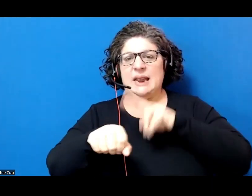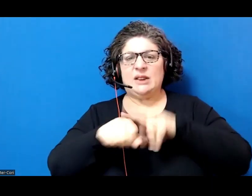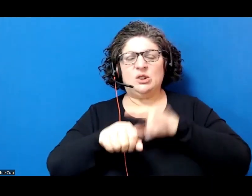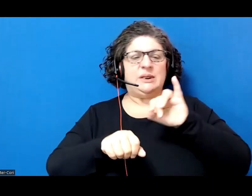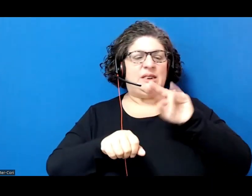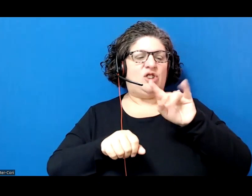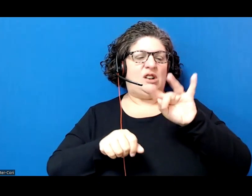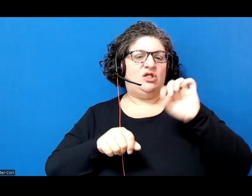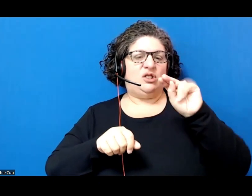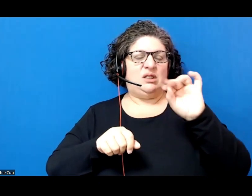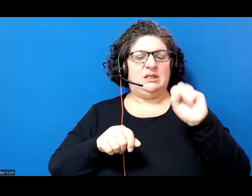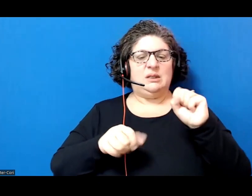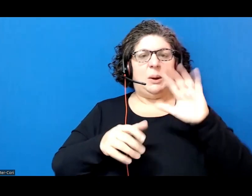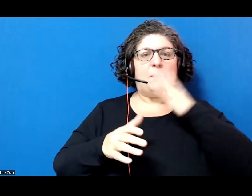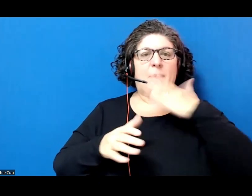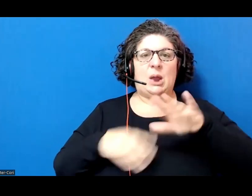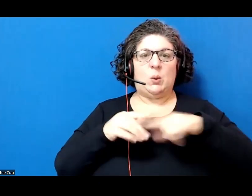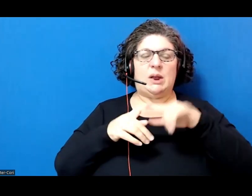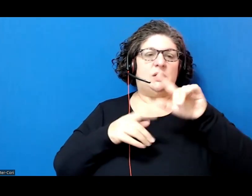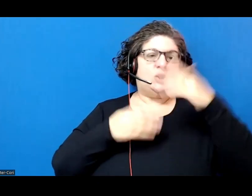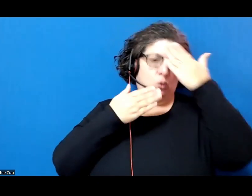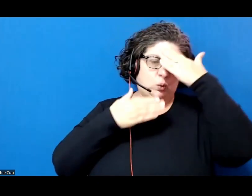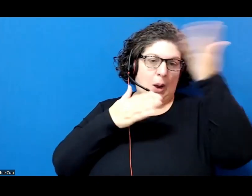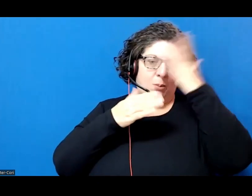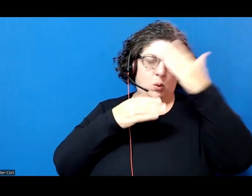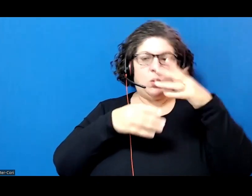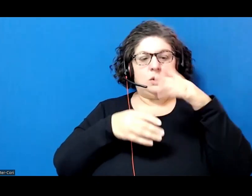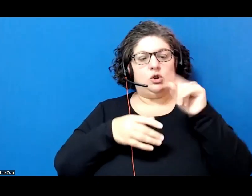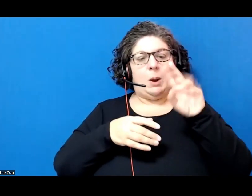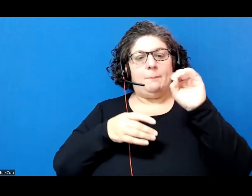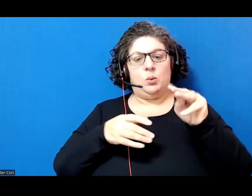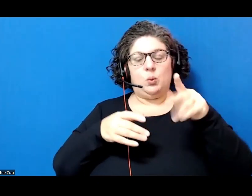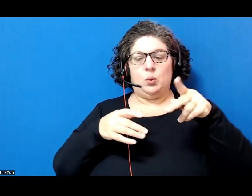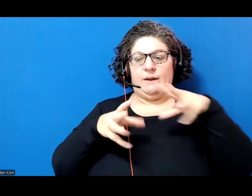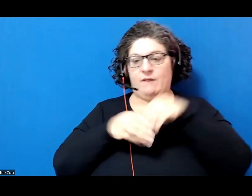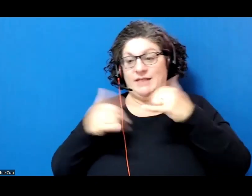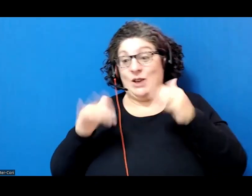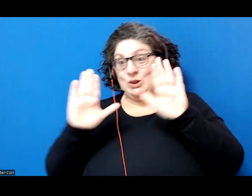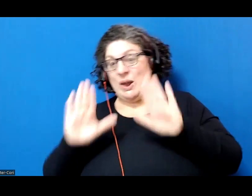now Trump was involved and now they're the greatest thing. But my question for you, Michael.